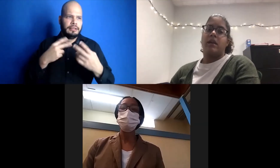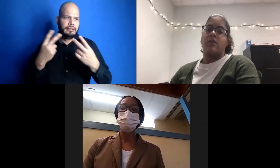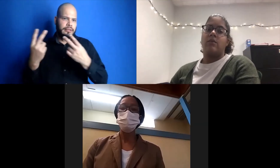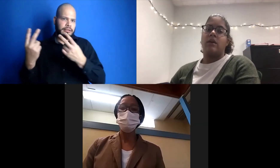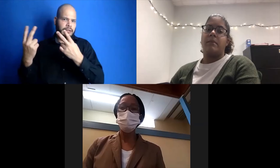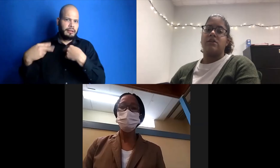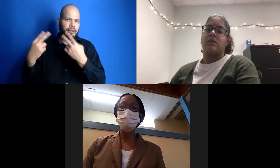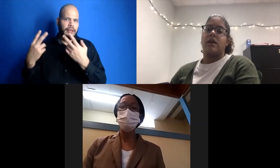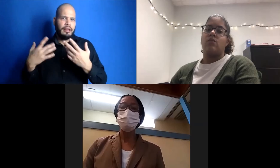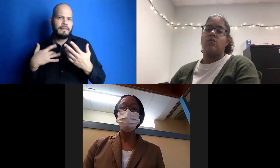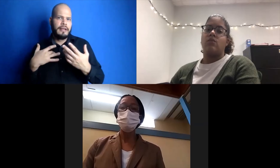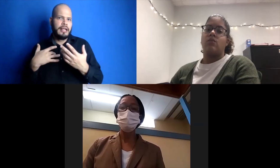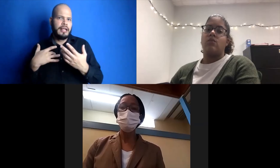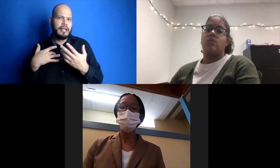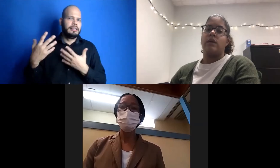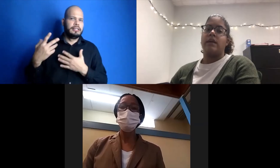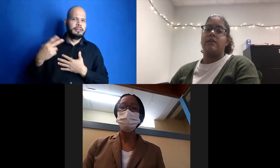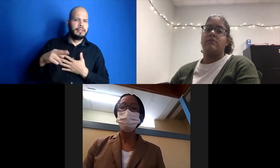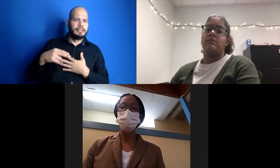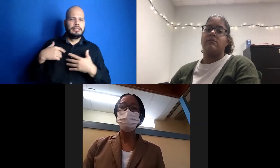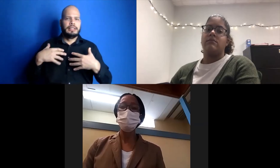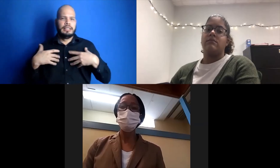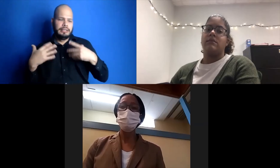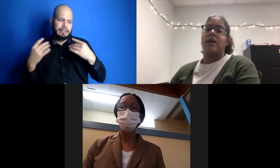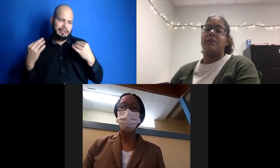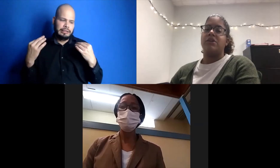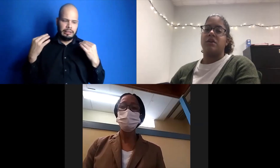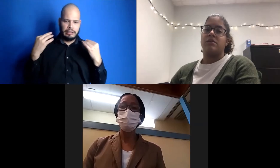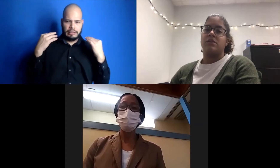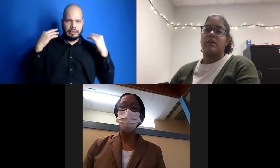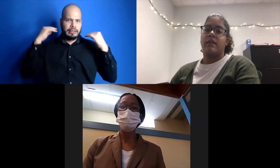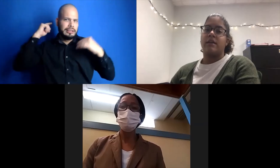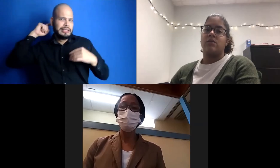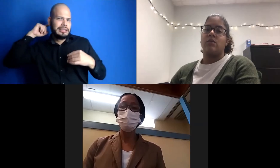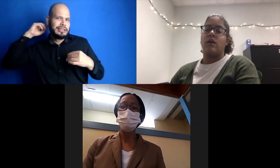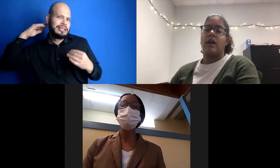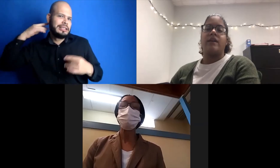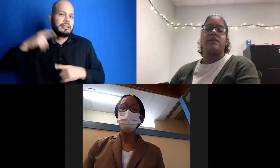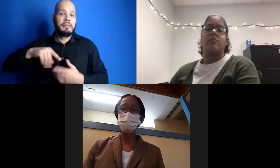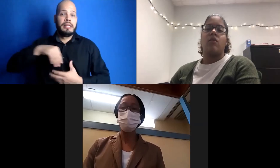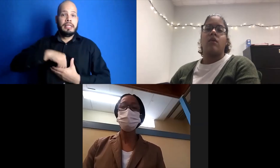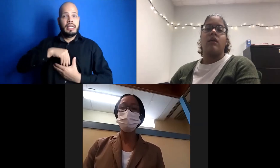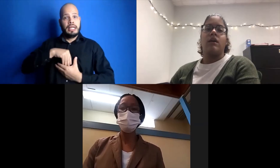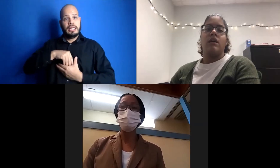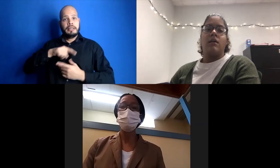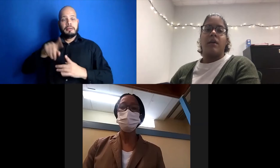we want to make sure that we can not be judged on that so we want to have that support by you